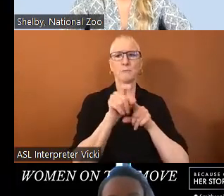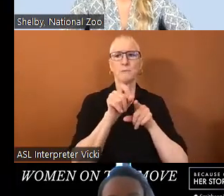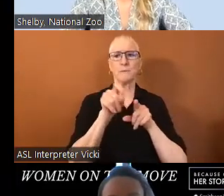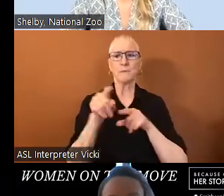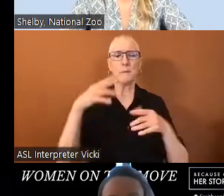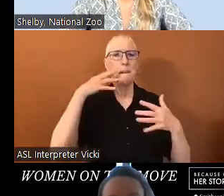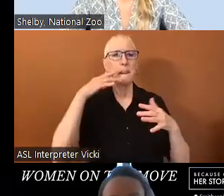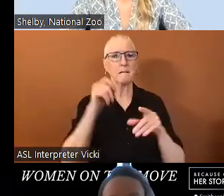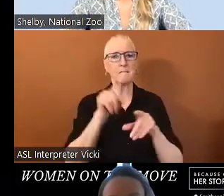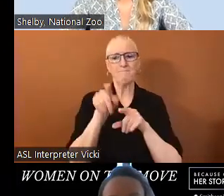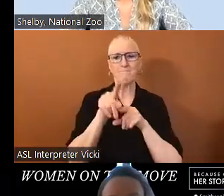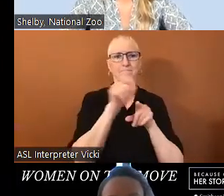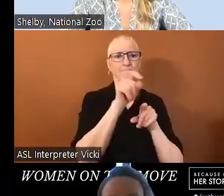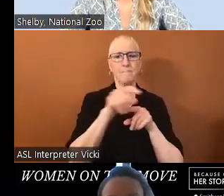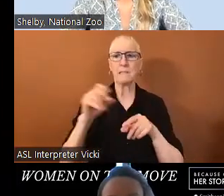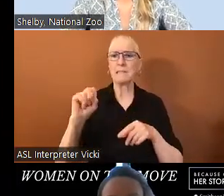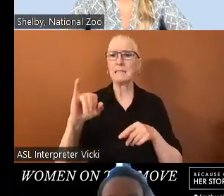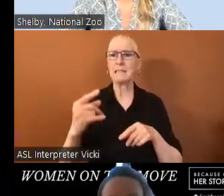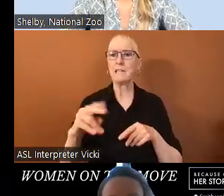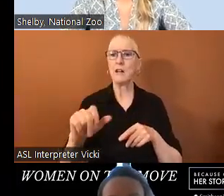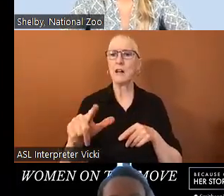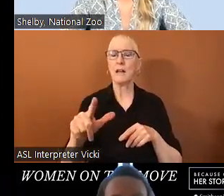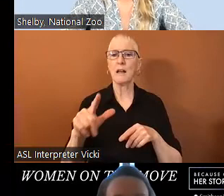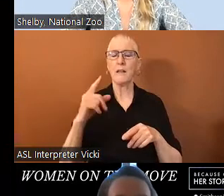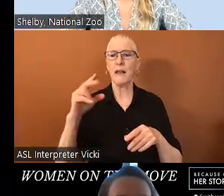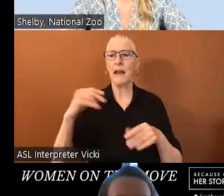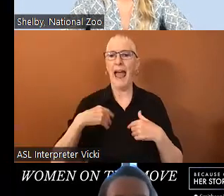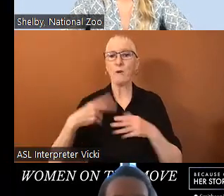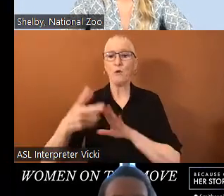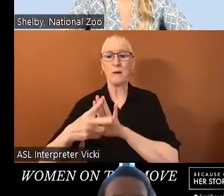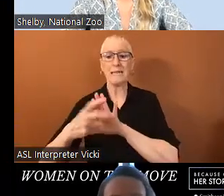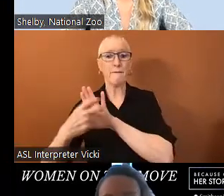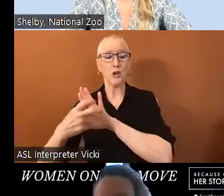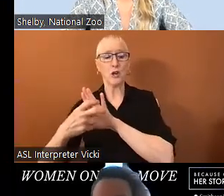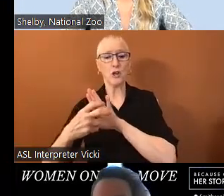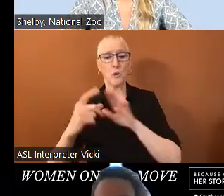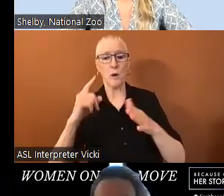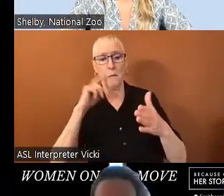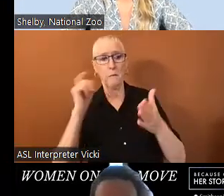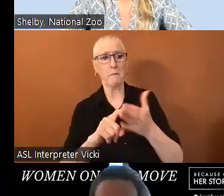that are picked up by acoustic receivers and those receivers are kind of deployed